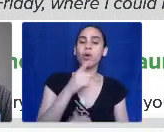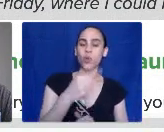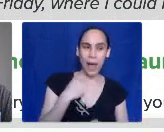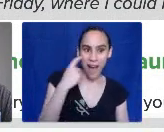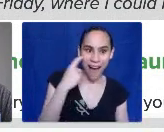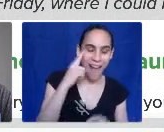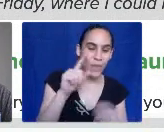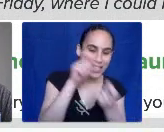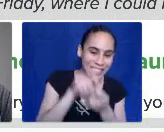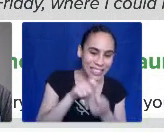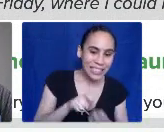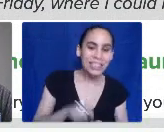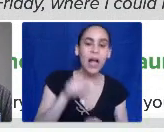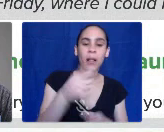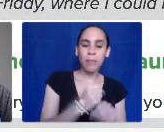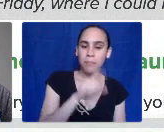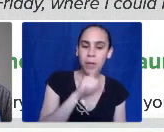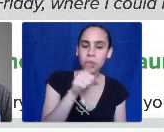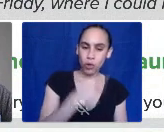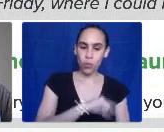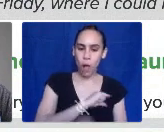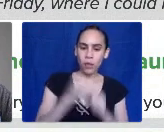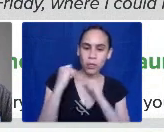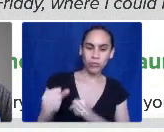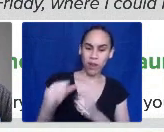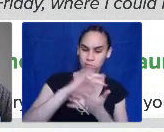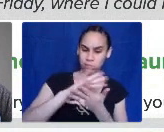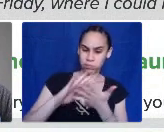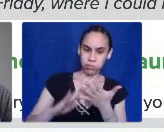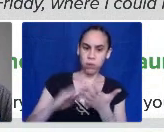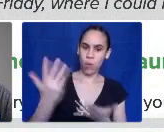um you're making sure that their quality is strong those are all things developers need to do right